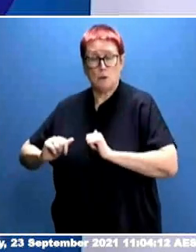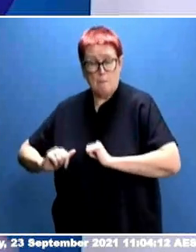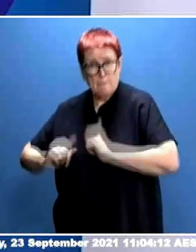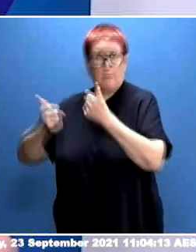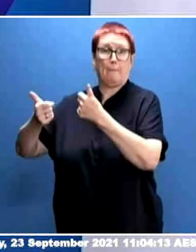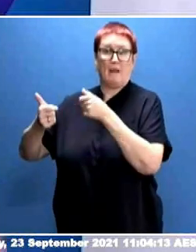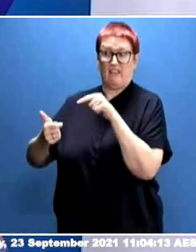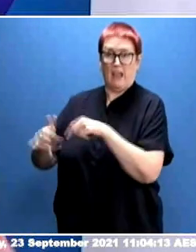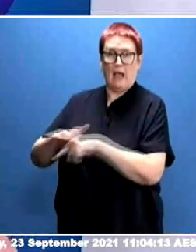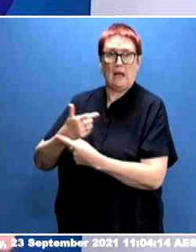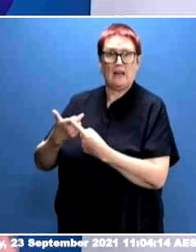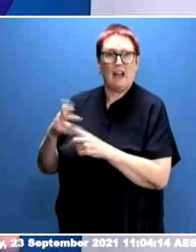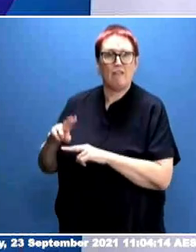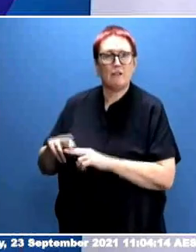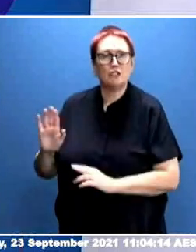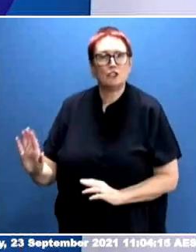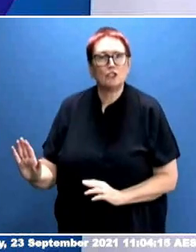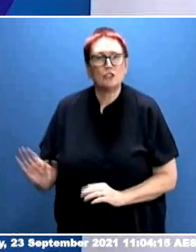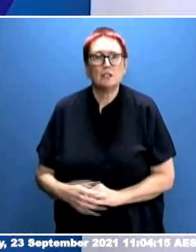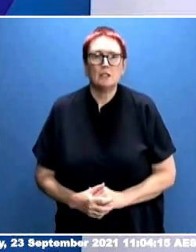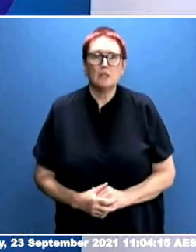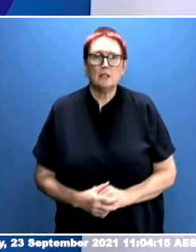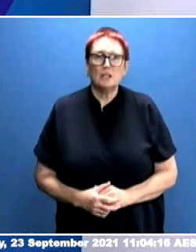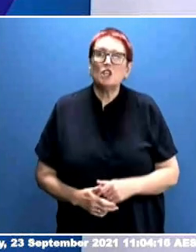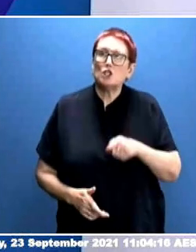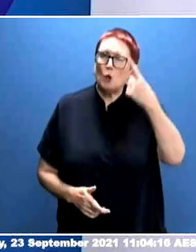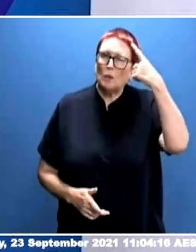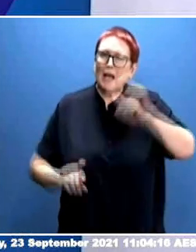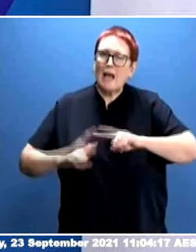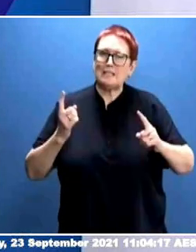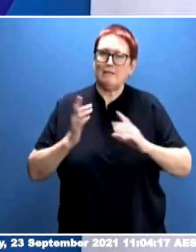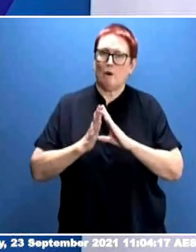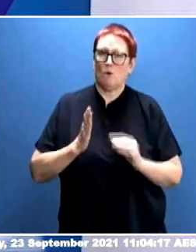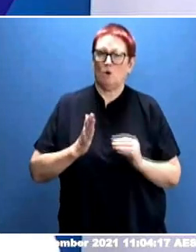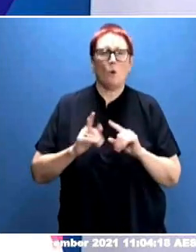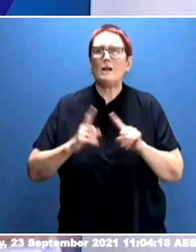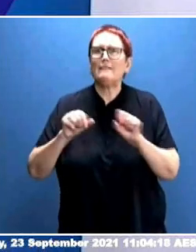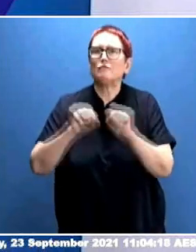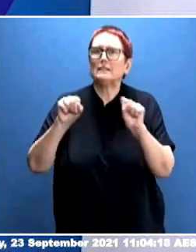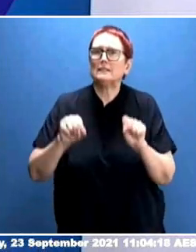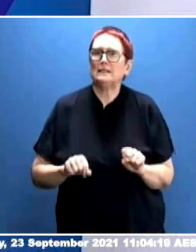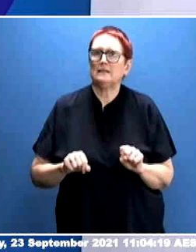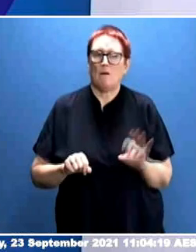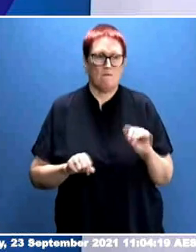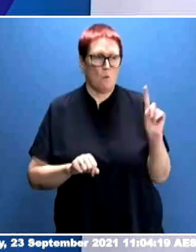So that's really you're putting forward a different model than the one that exists now, in the sense that it provides